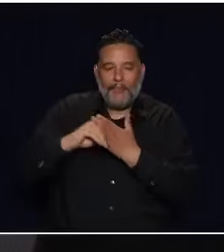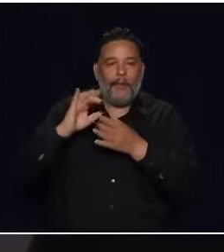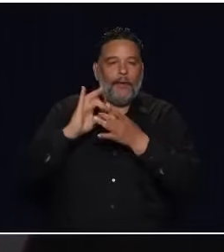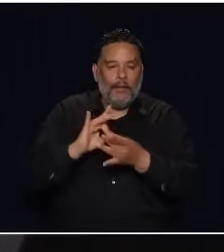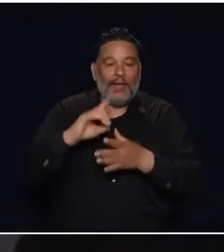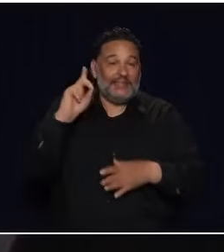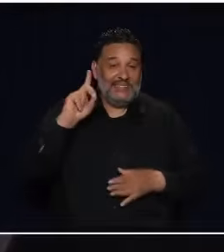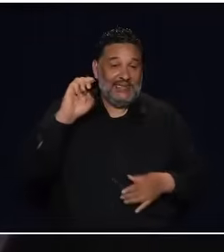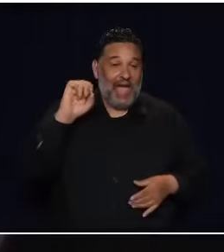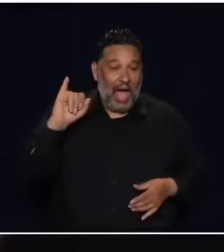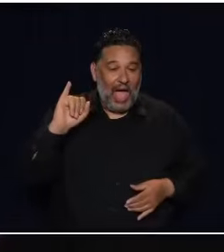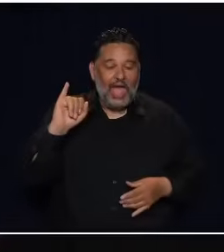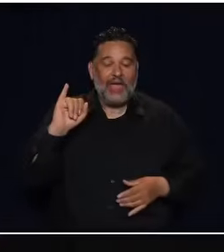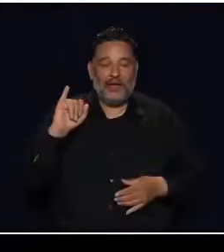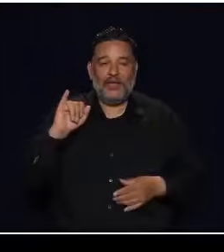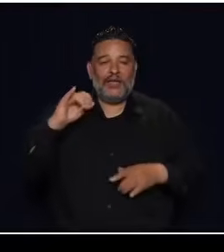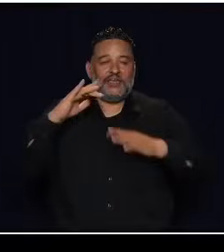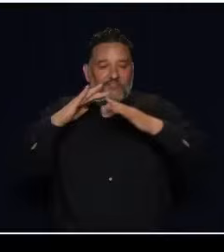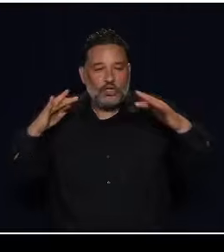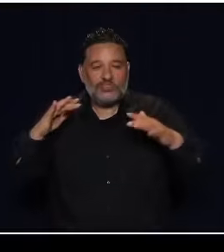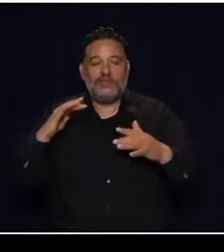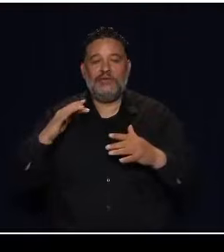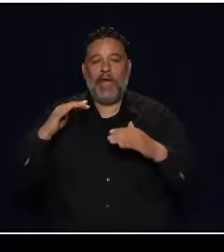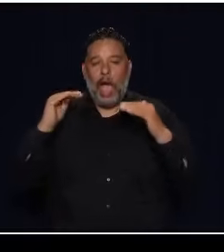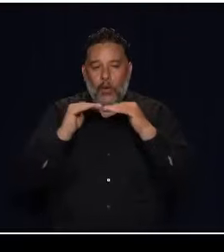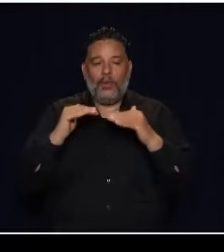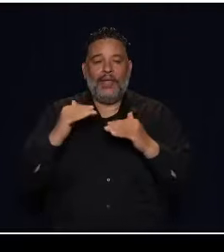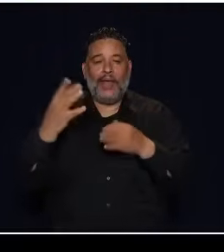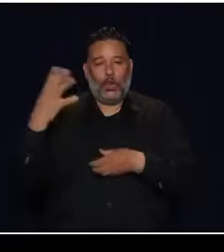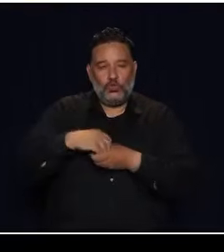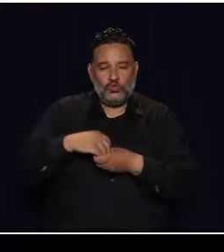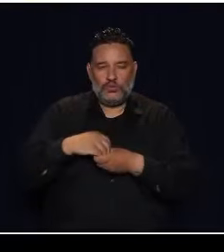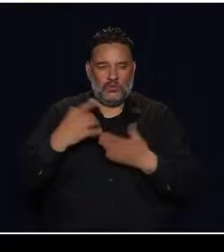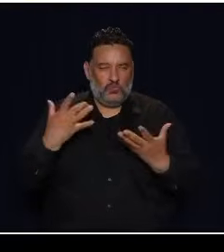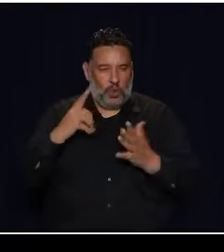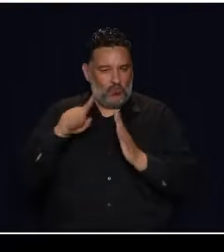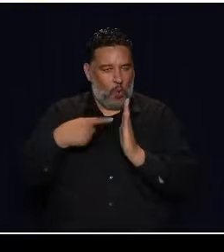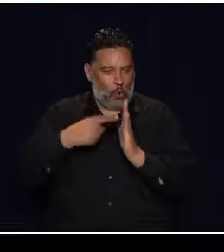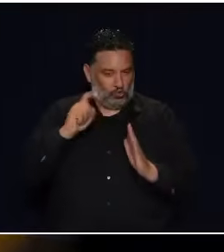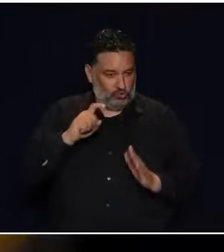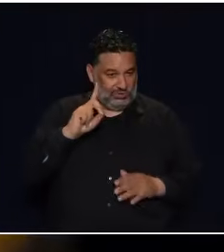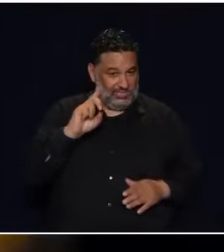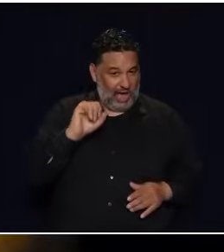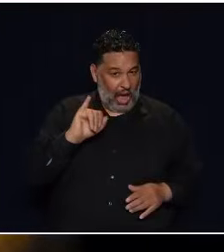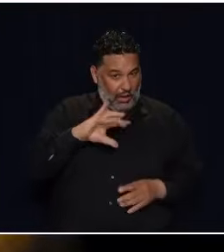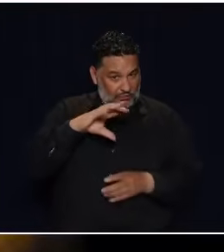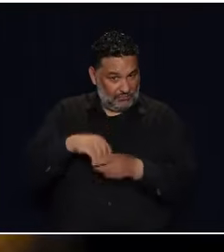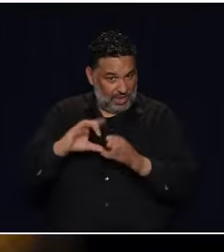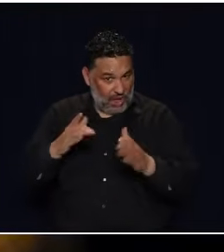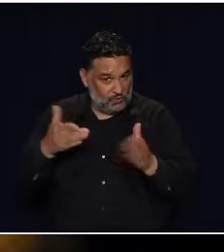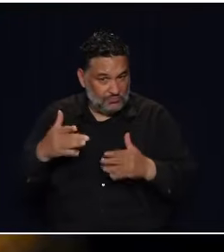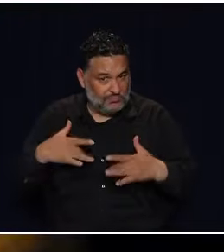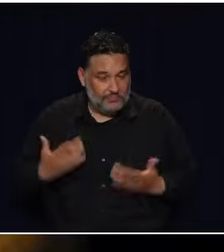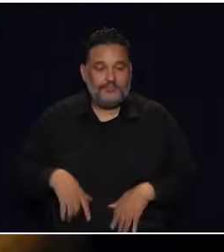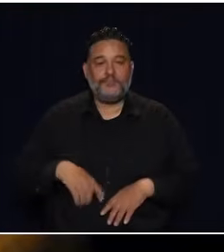LEARNING, WE SHOULD DO THAT. WHAT ABOUT PROGRAMS THAT